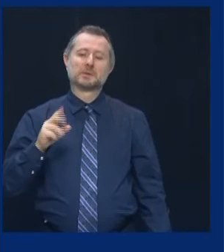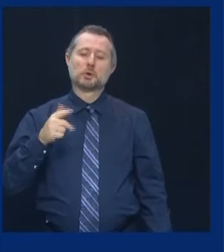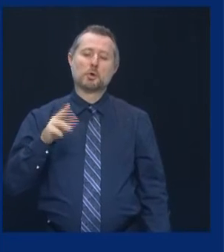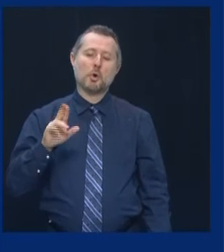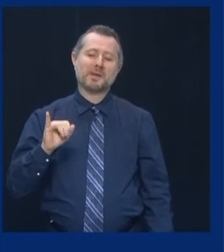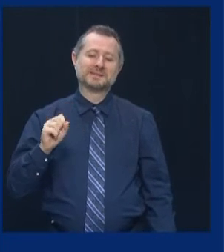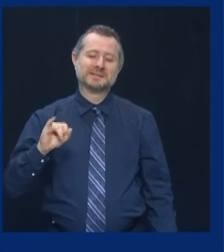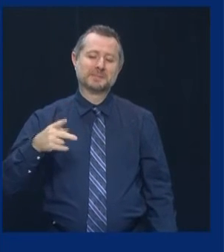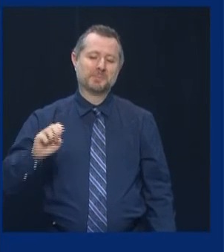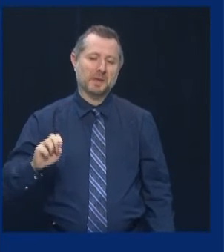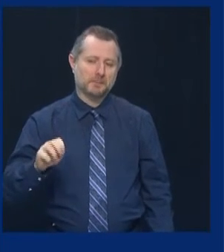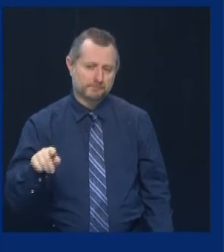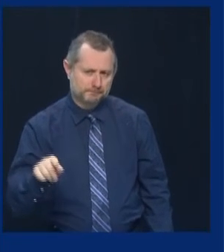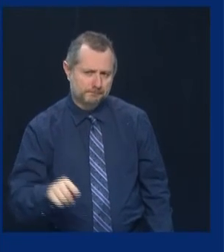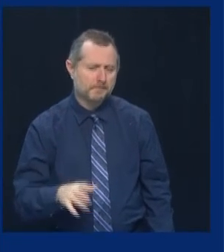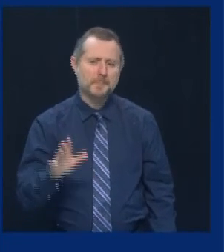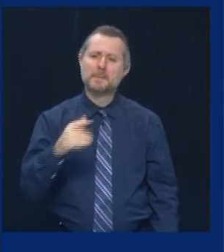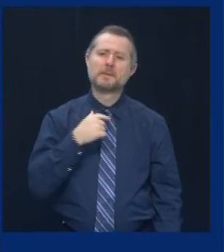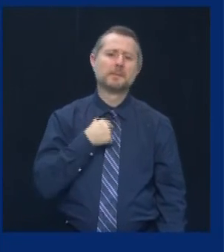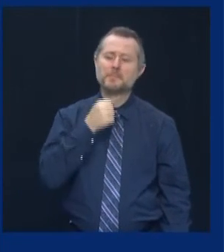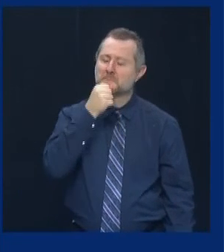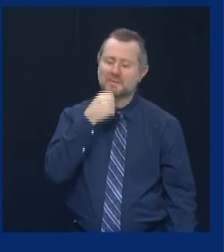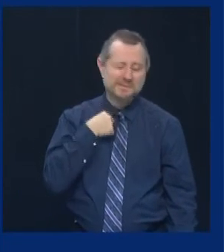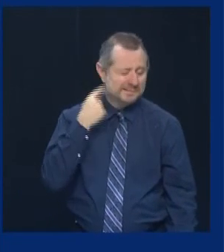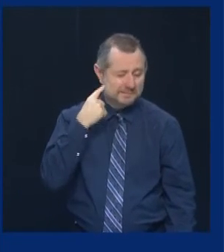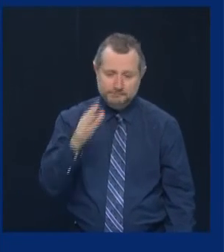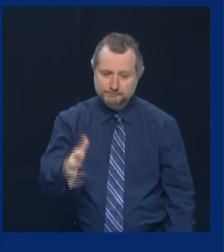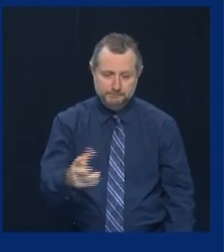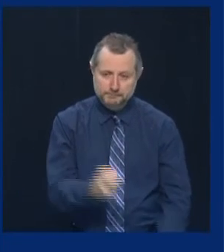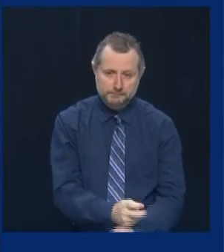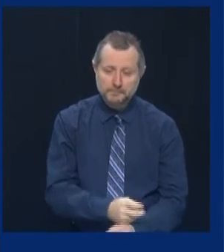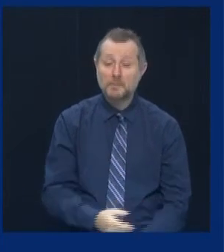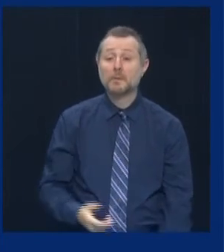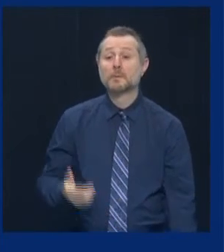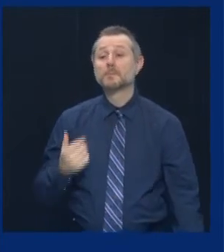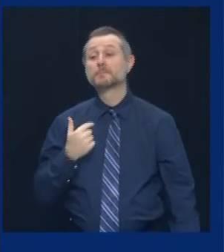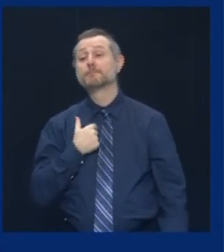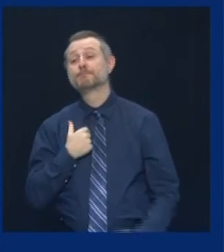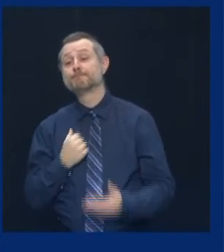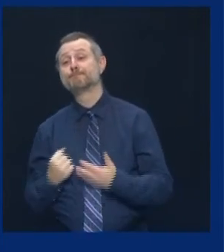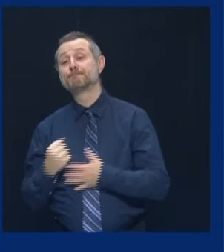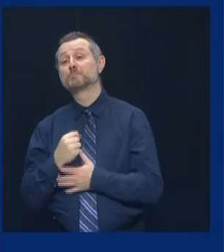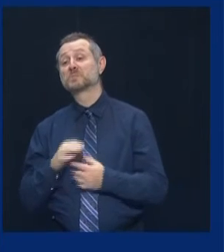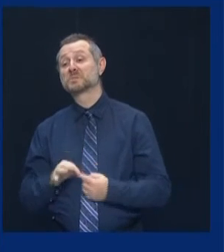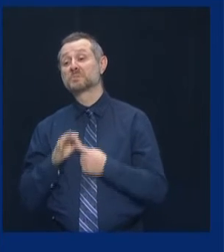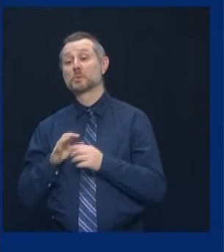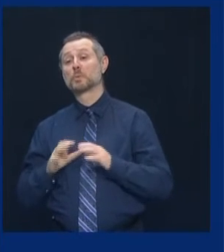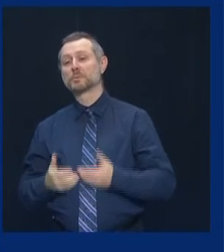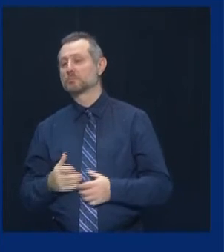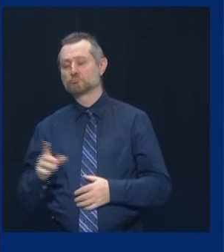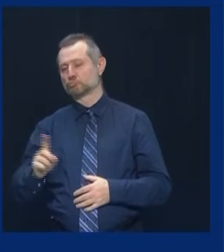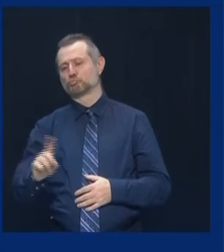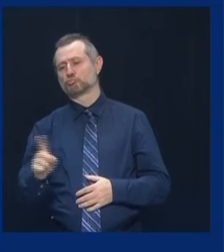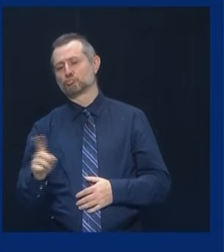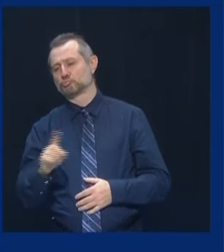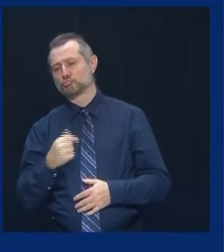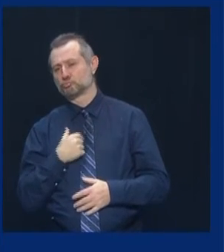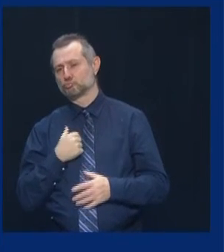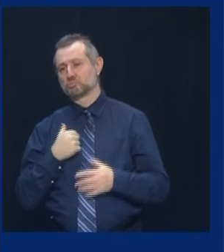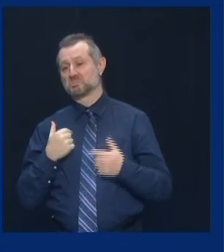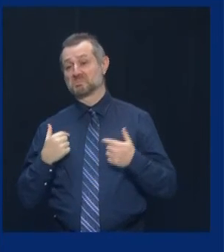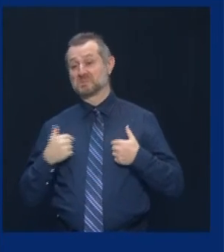YOU BROKE UP A LITTLE BIT.